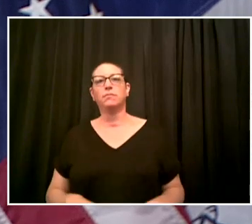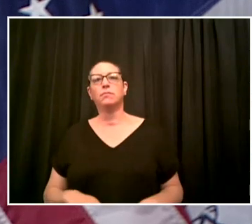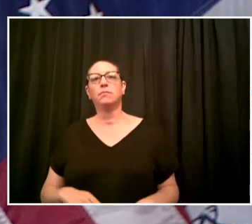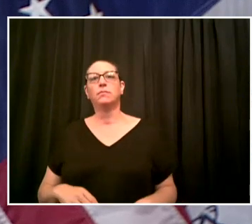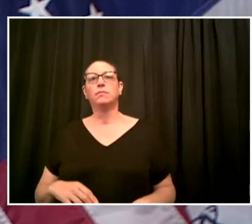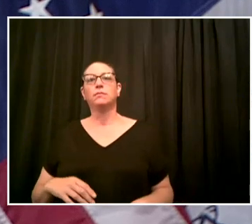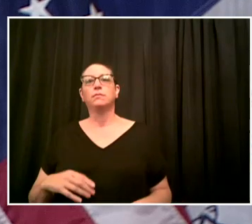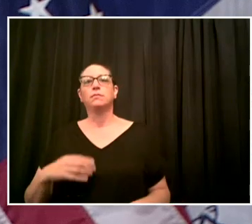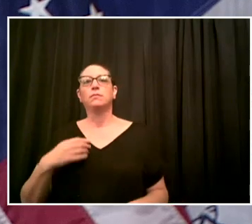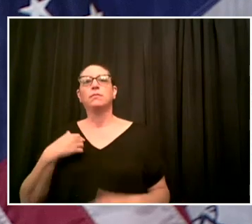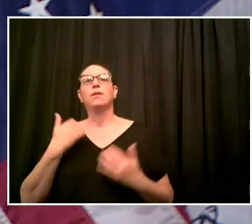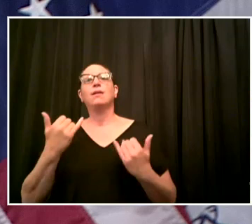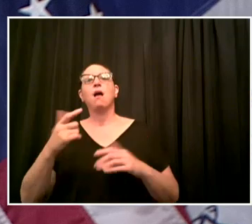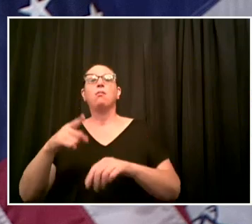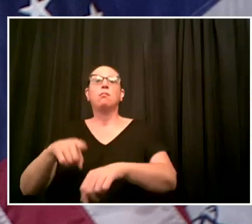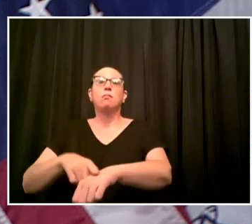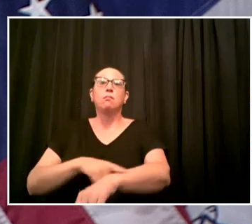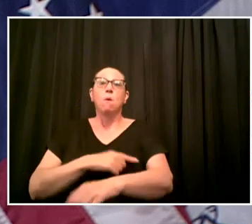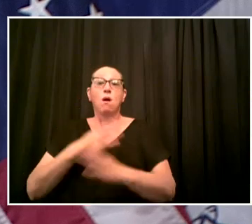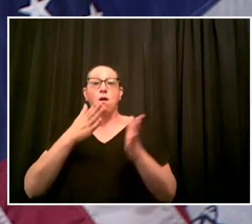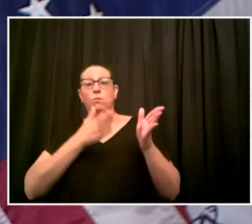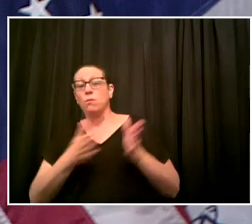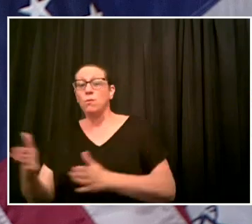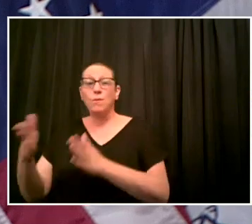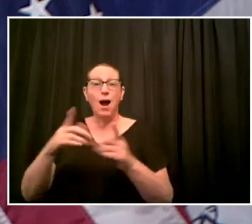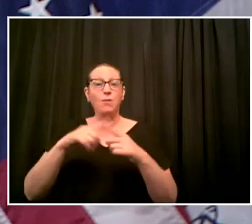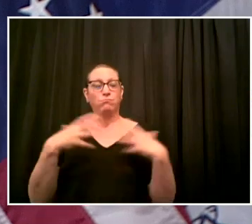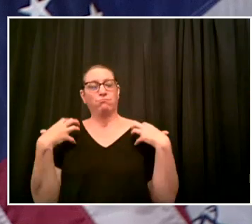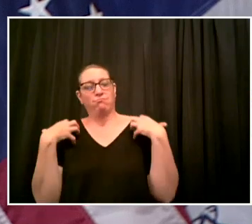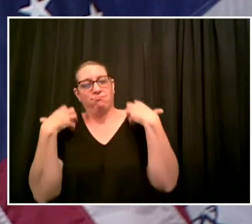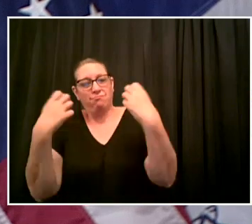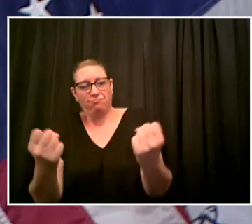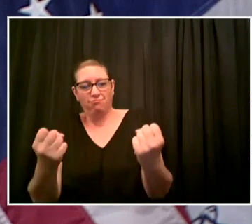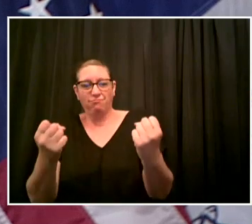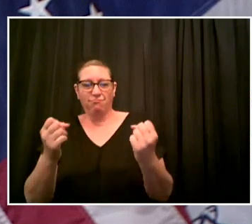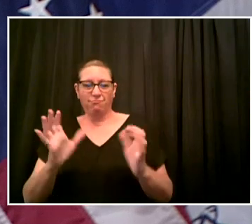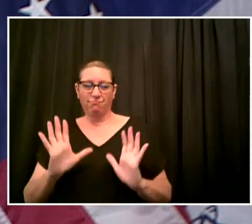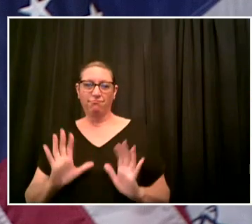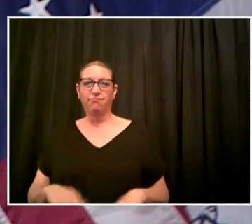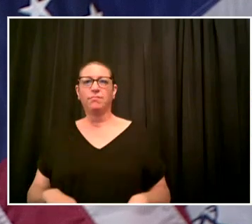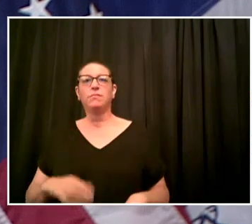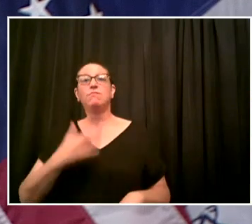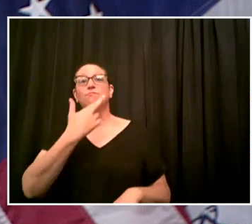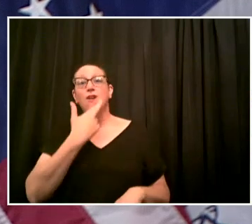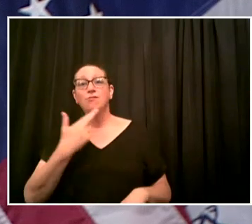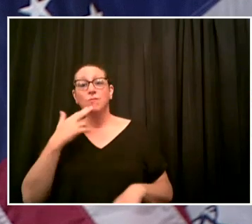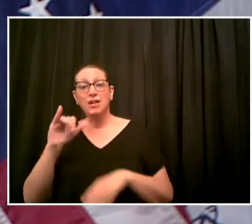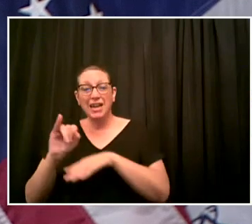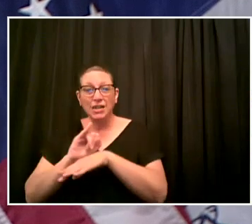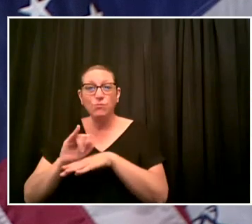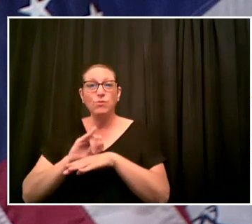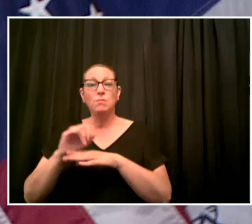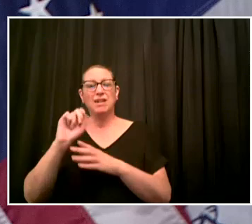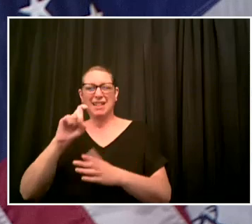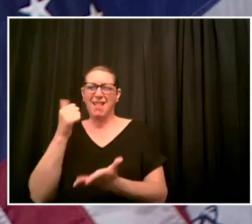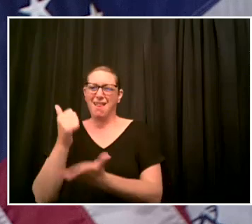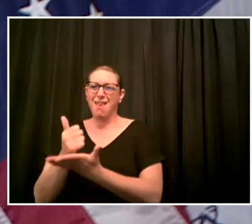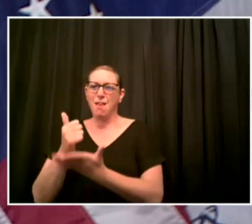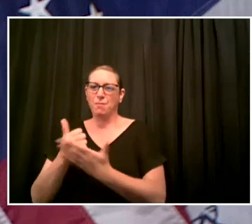UNPRECEDENTED SITUIATON WHICH WITH WE FI OURS. THT ASAID, WE FACE A LONG ROAD TOEC ROVERY UNDER CERTAINLY CHALLENGING SERVICES.